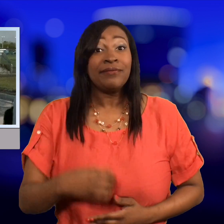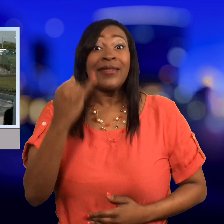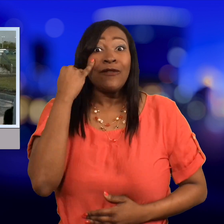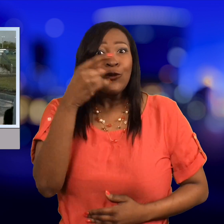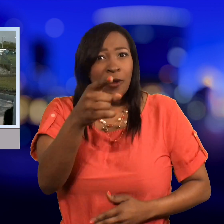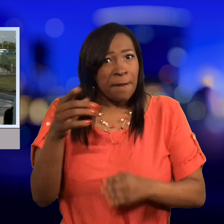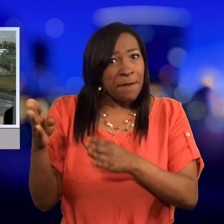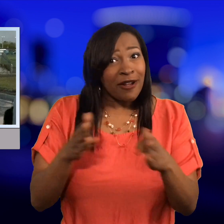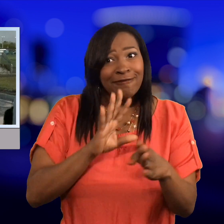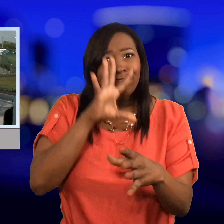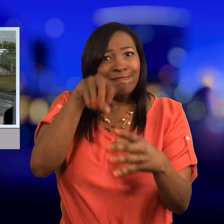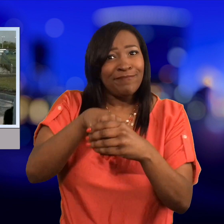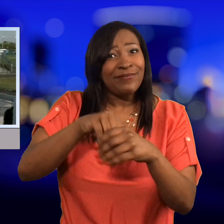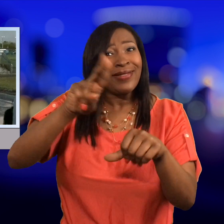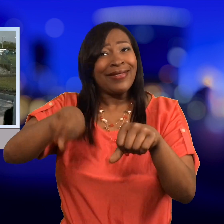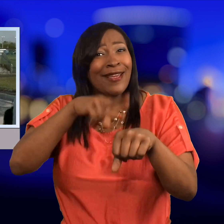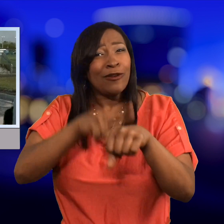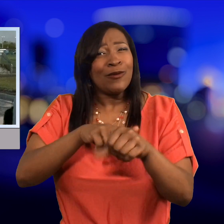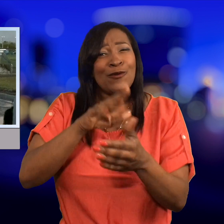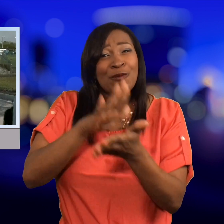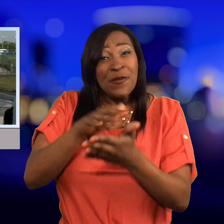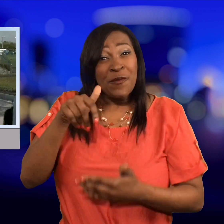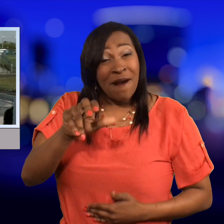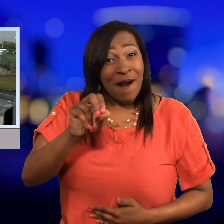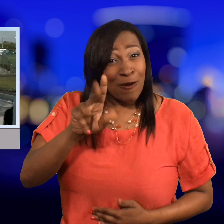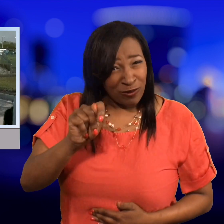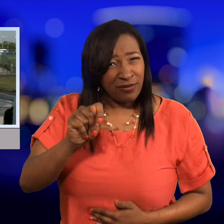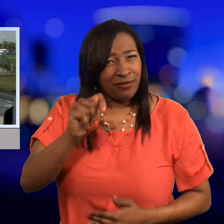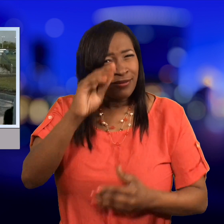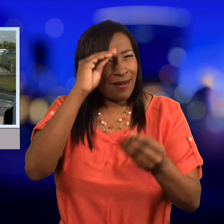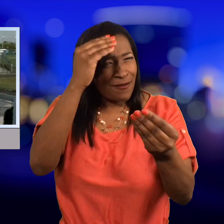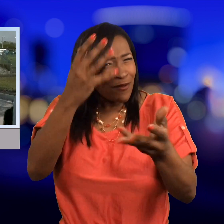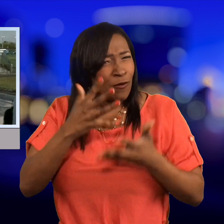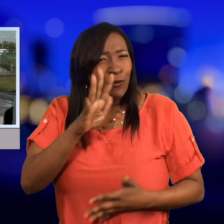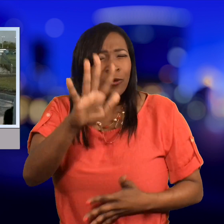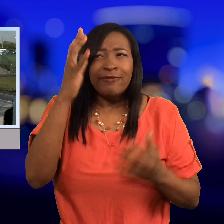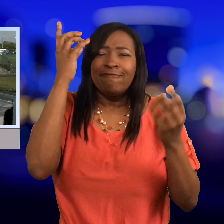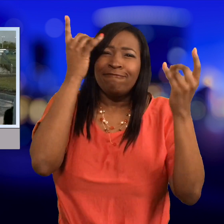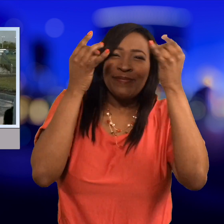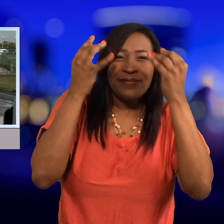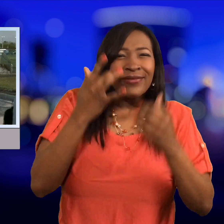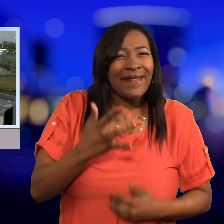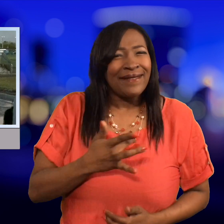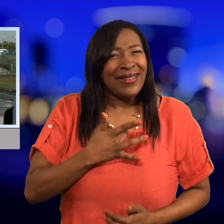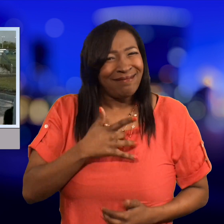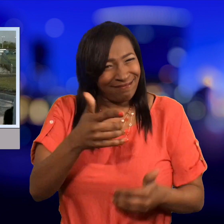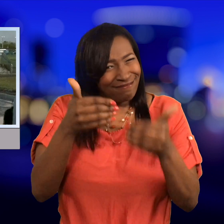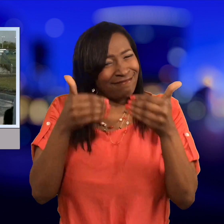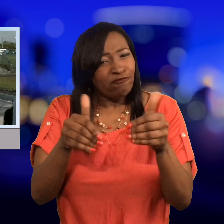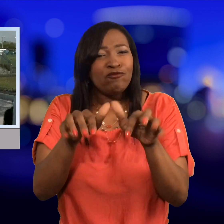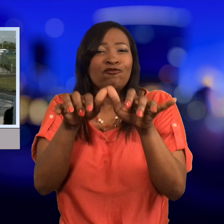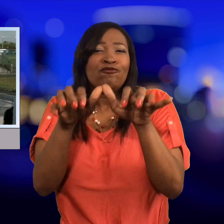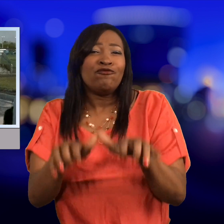If you are planning to participate in National School Walkout Day, we would love to hear your thoughts.